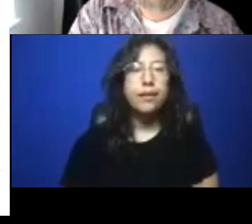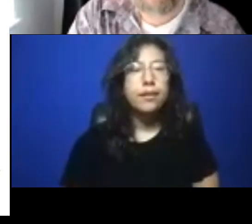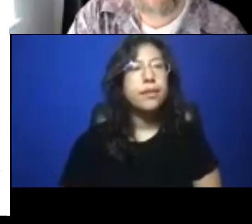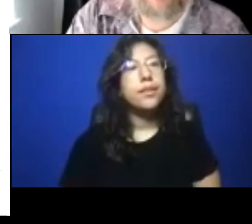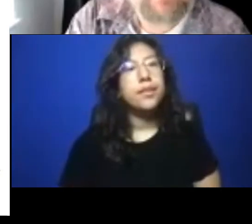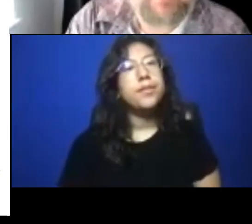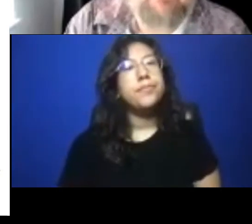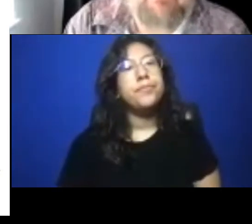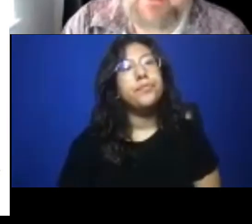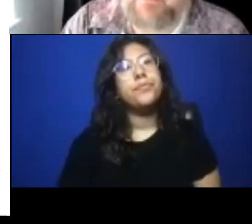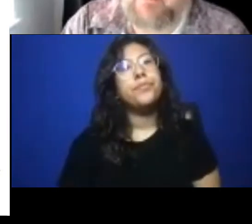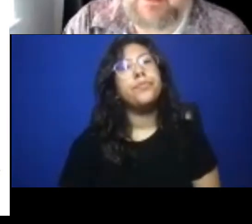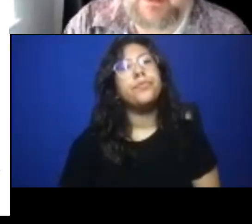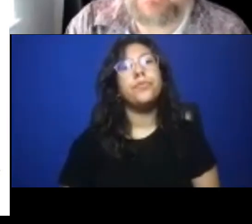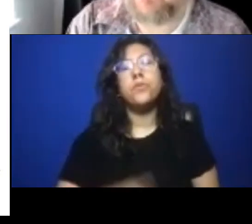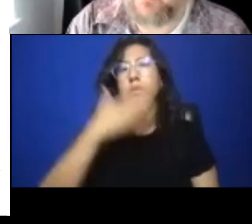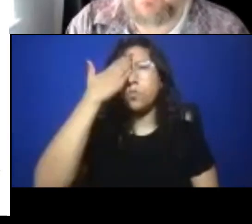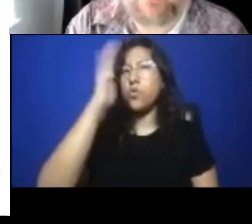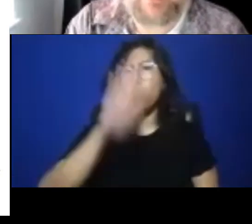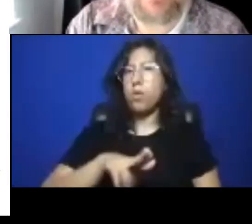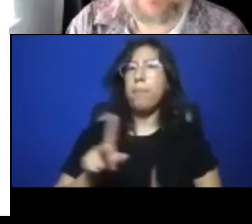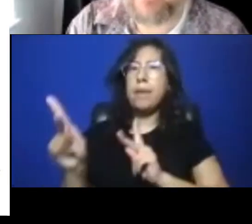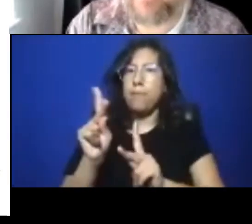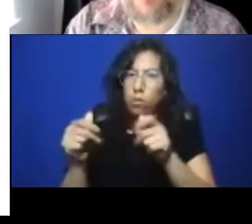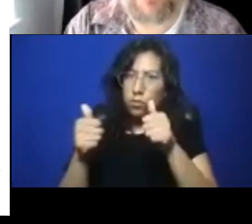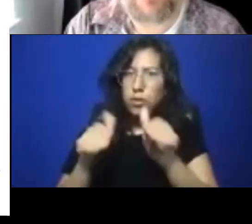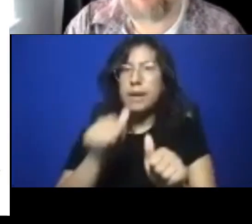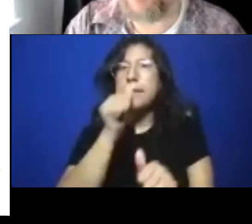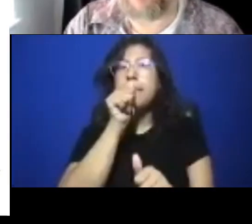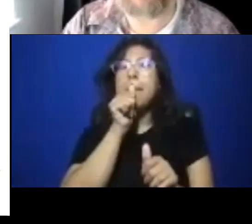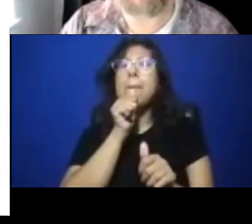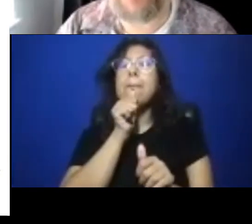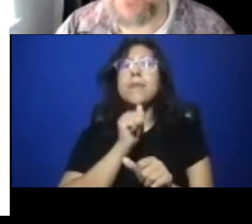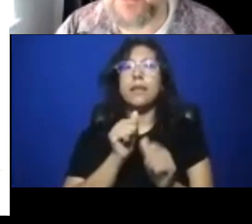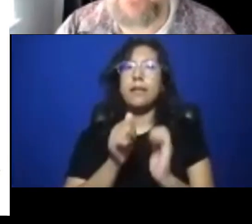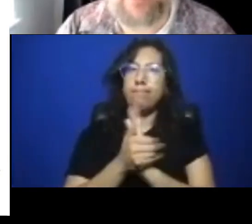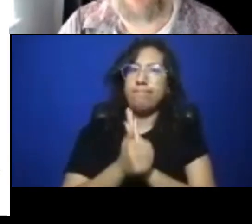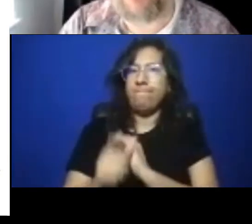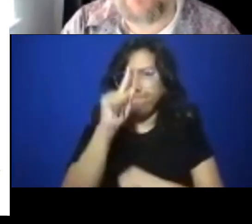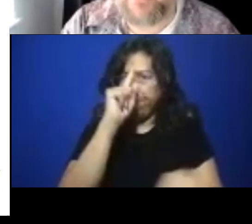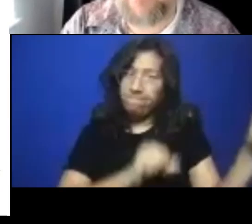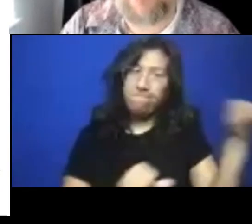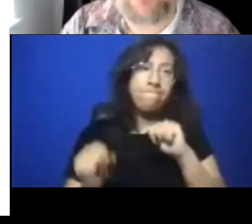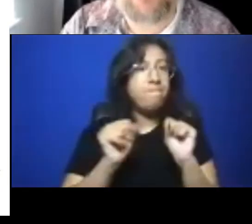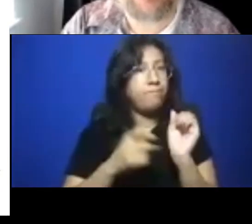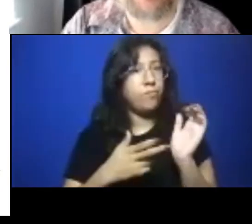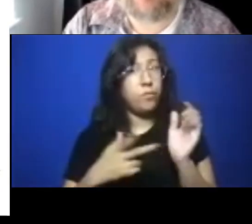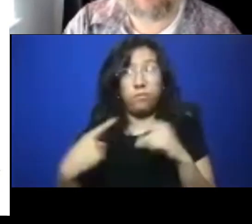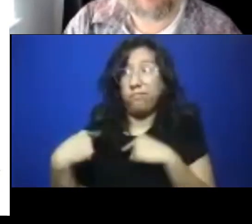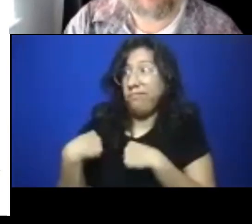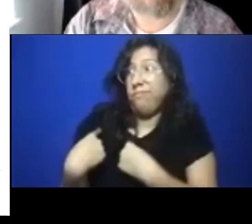We know too that people are engaging in coping strategies that are tried and true that have been around for a long time.